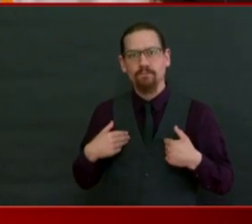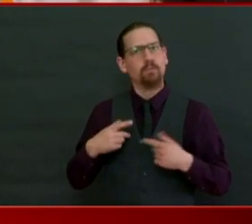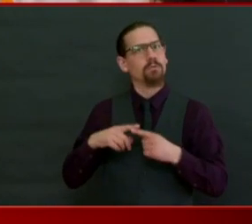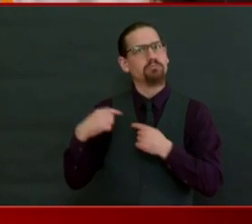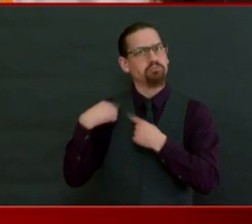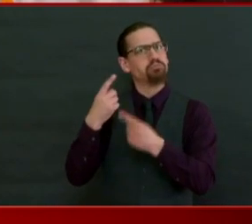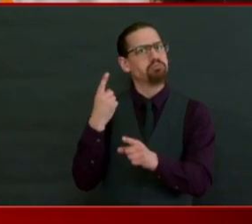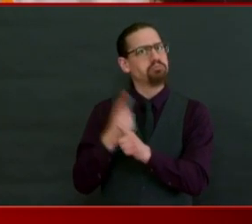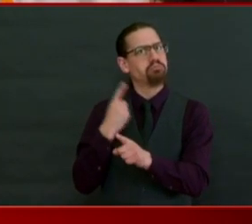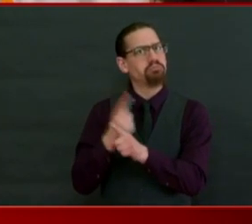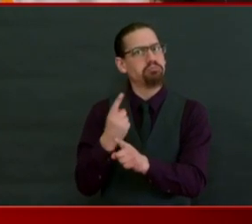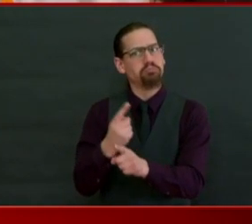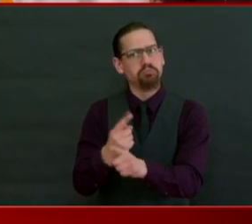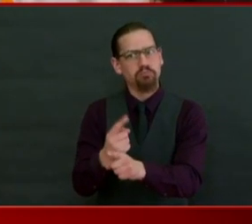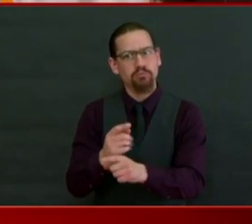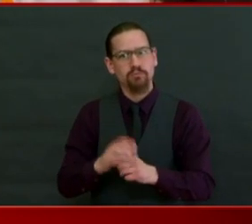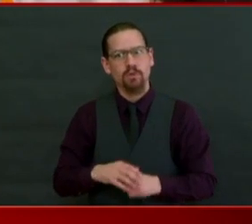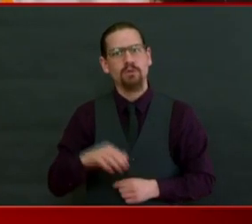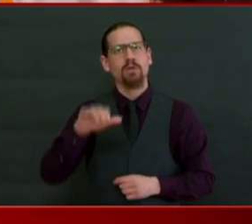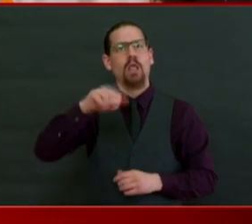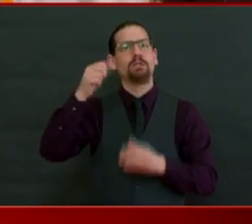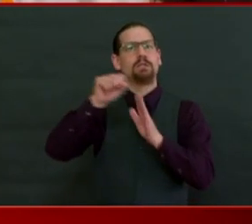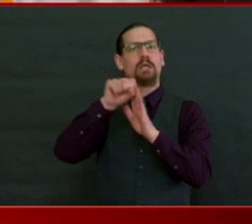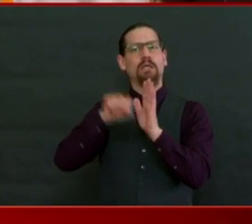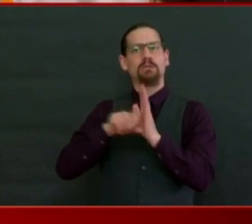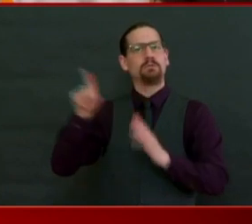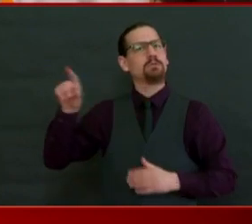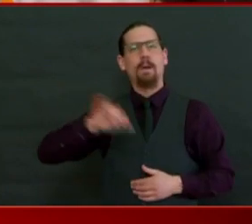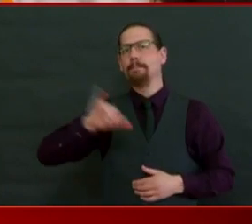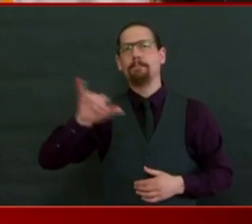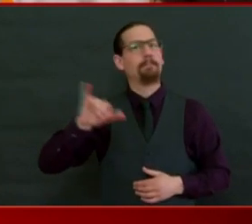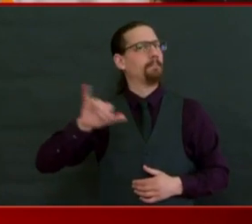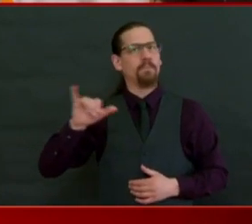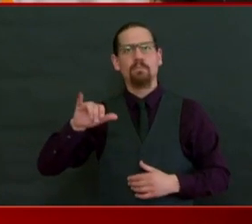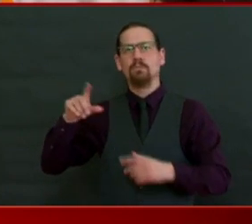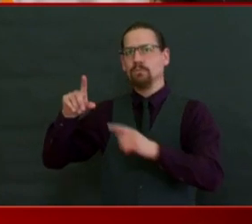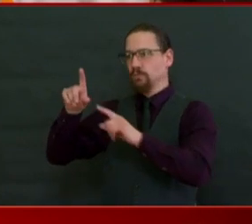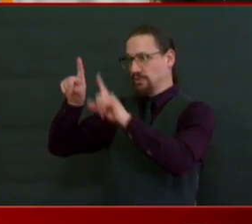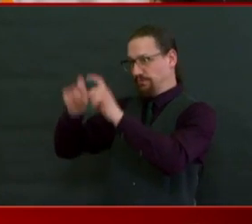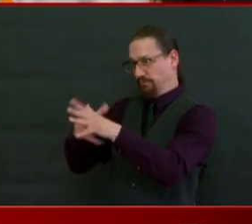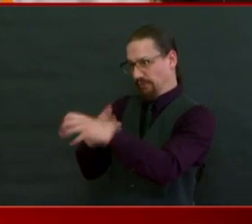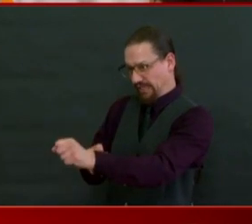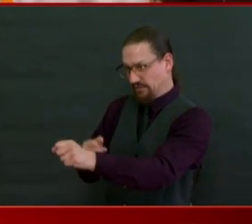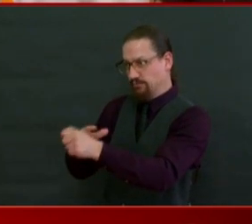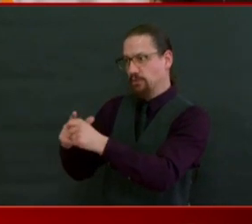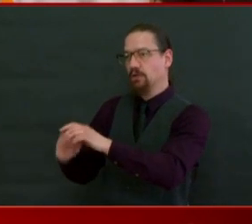IT'S THE BEST THAT WE HAVE. IT'S AN IMPORTANT WAY WE HAVE TO BE ABLE TO EXPAND TESTING.